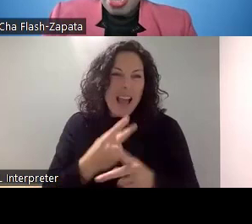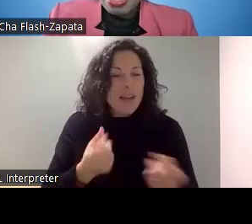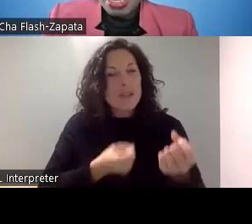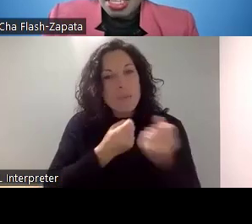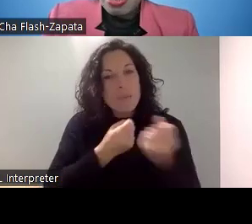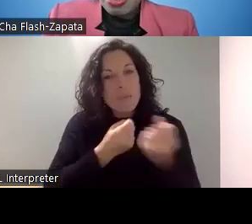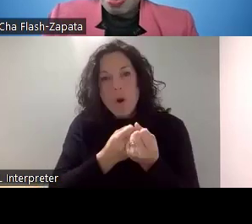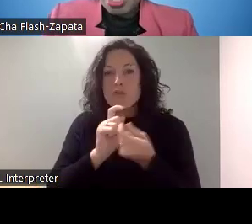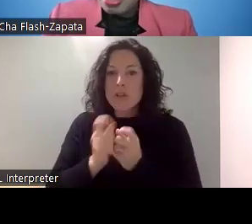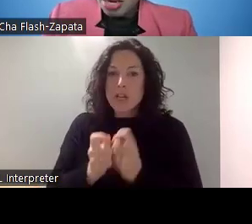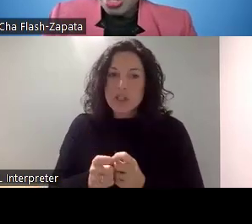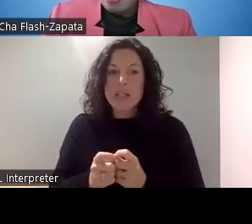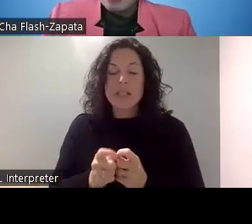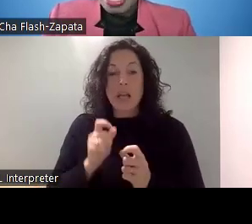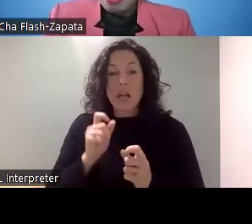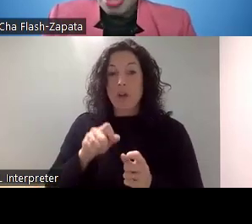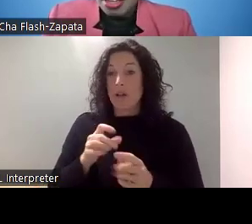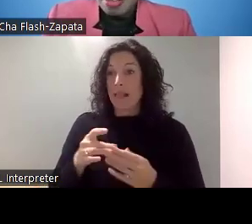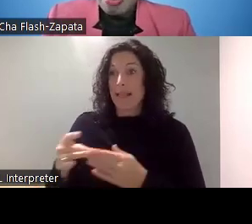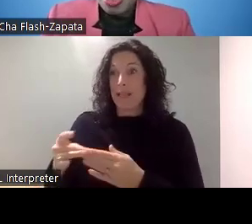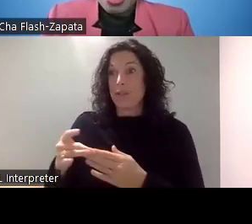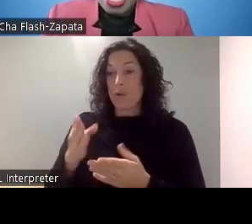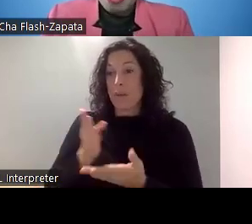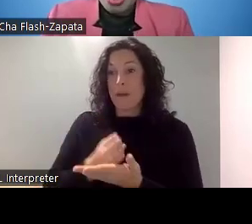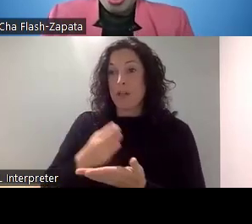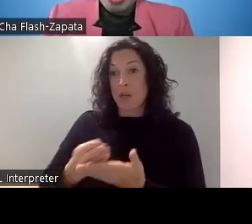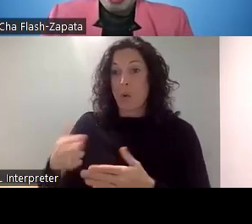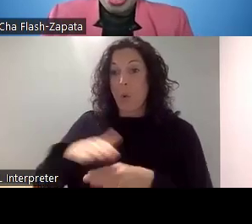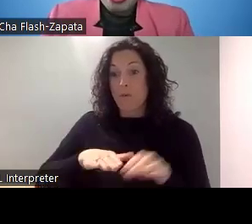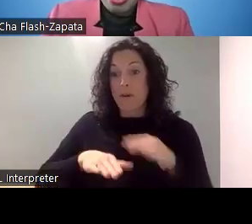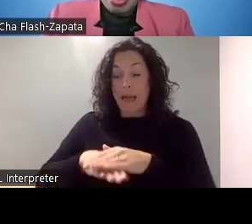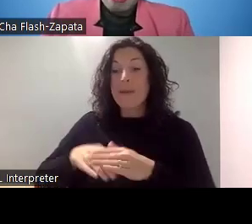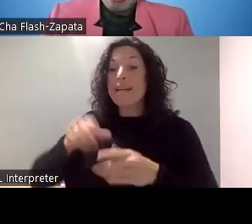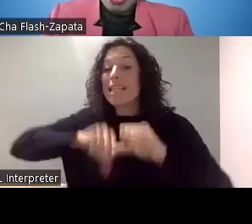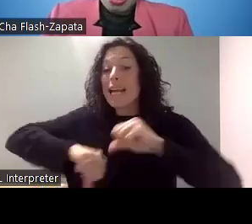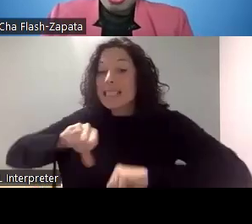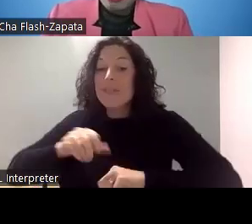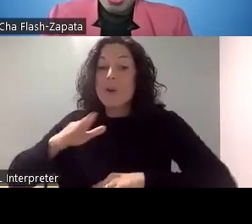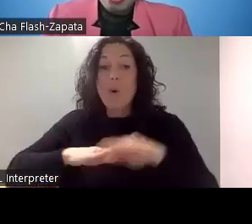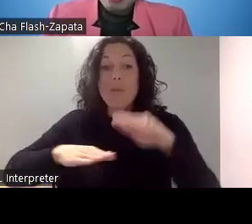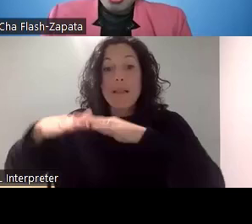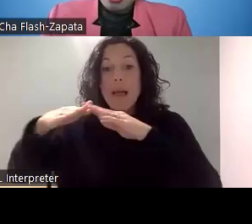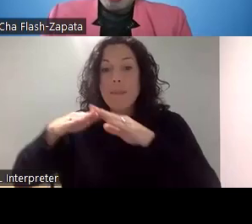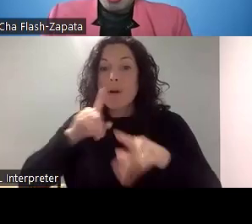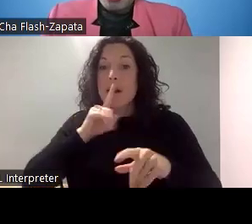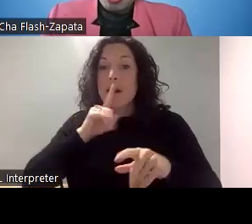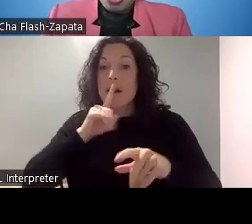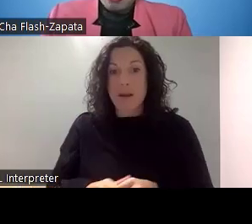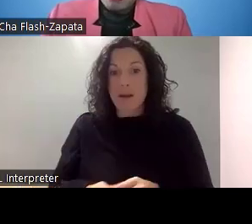that could lead to budgetary overlap, scientific overlap or commitment of greater than 12 person-months